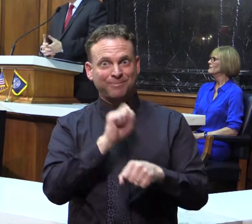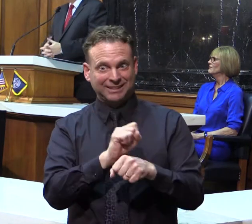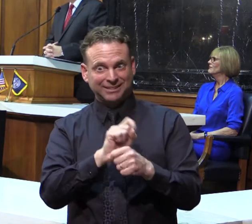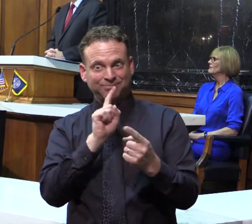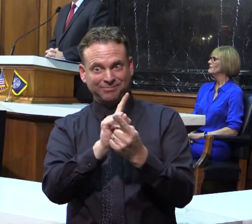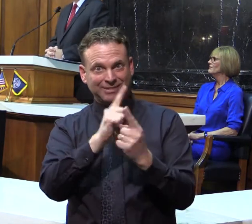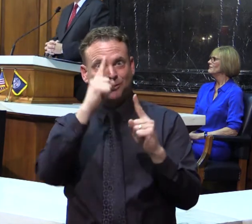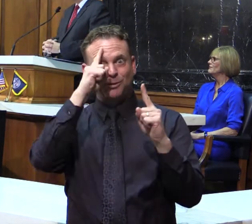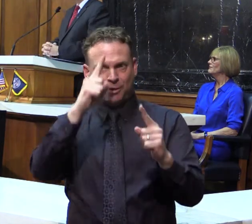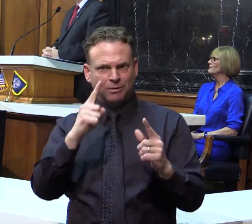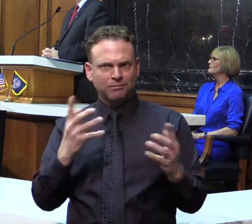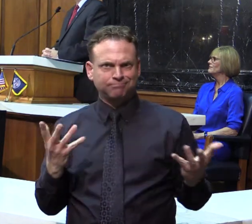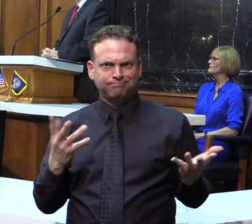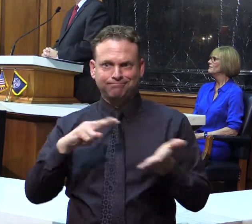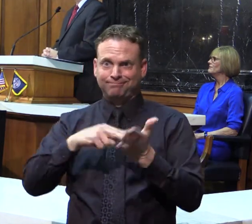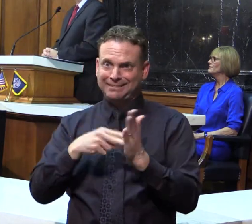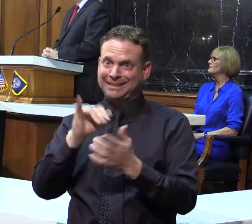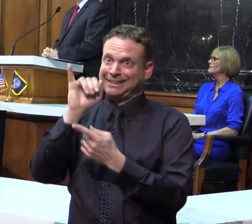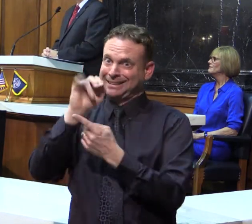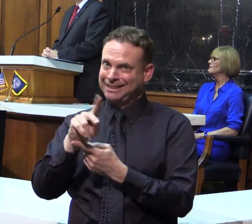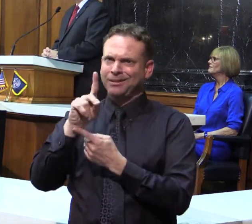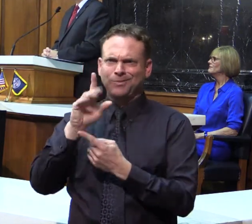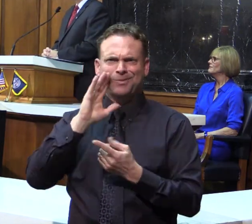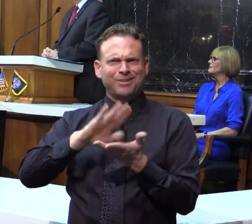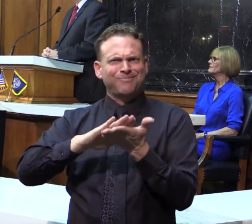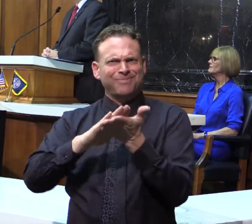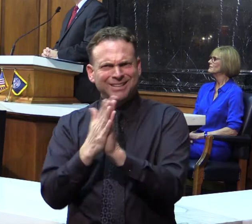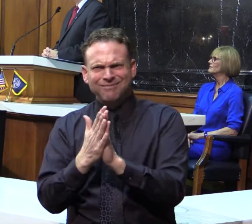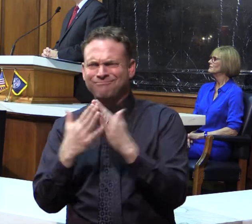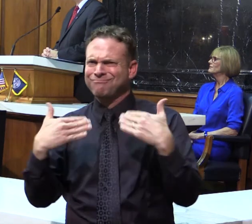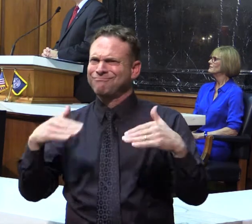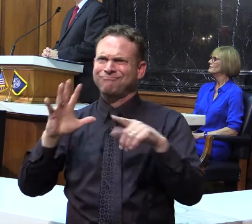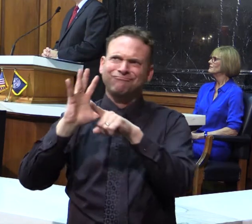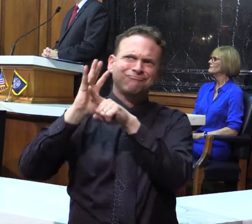your children, grandchildren and generations beyond…